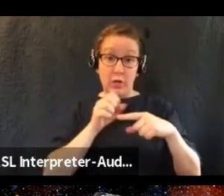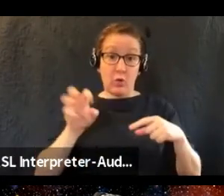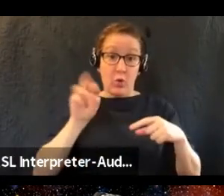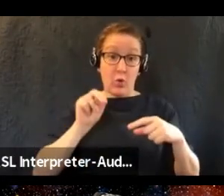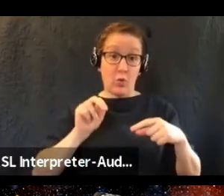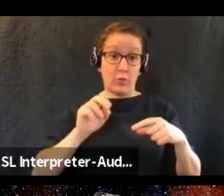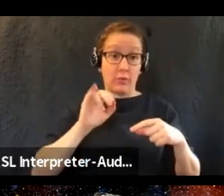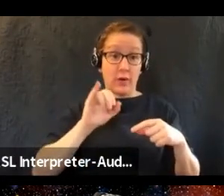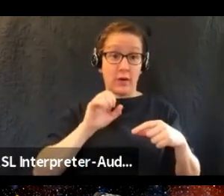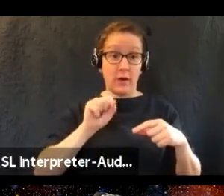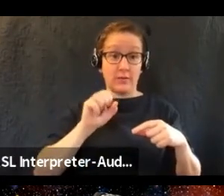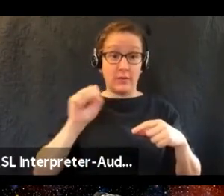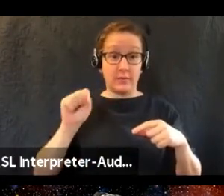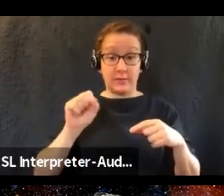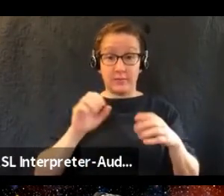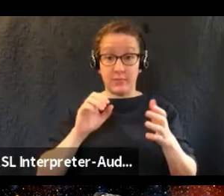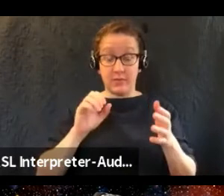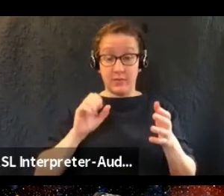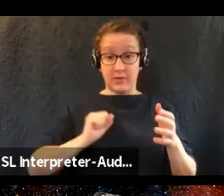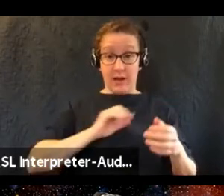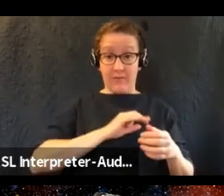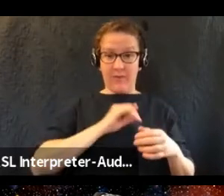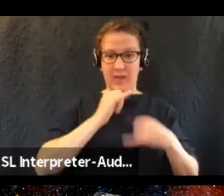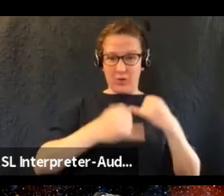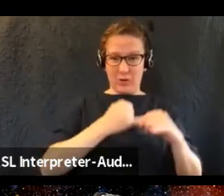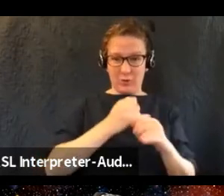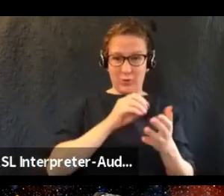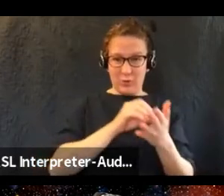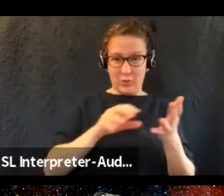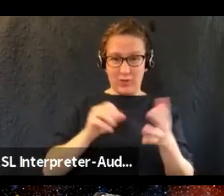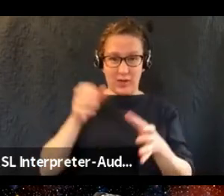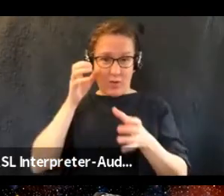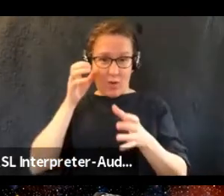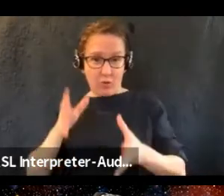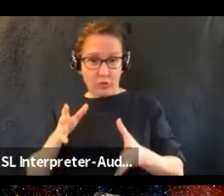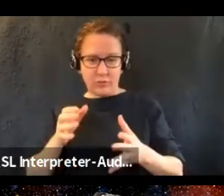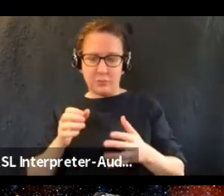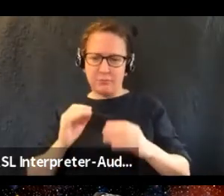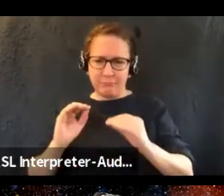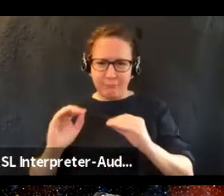Making sure that we ourselves are being trained by Disability Support Services or access programs